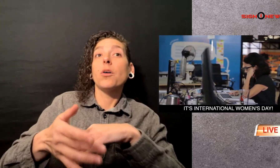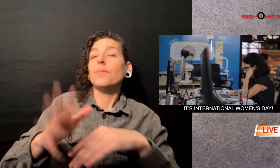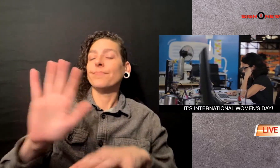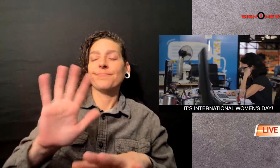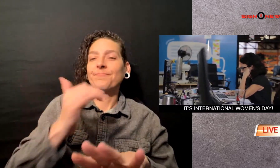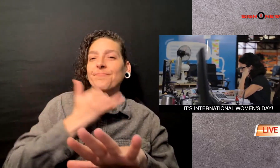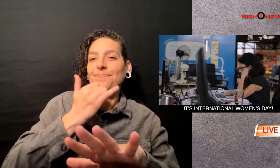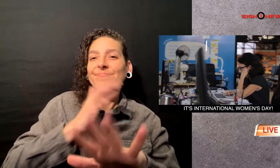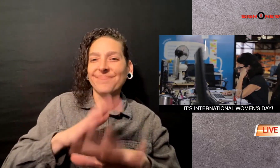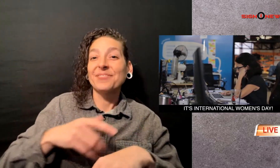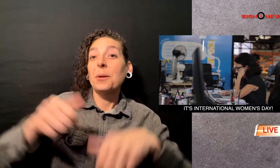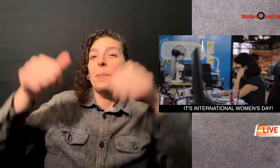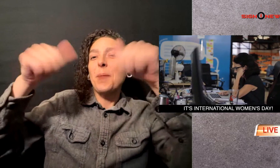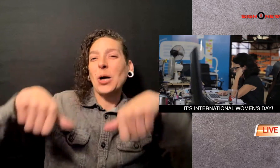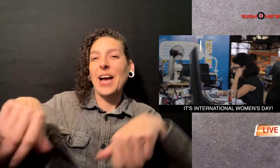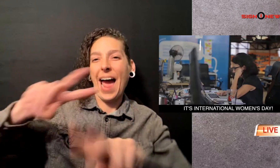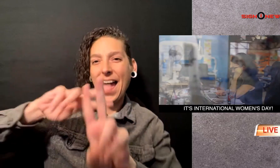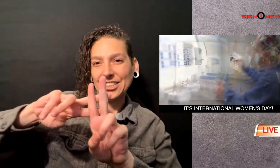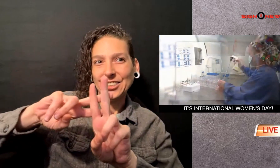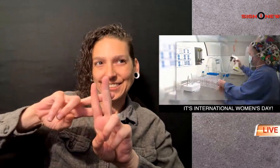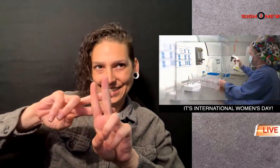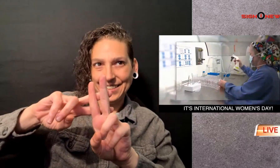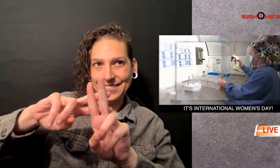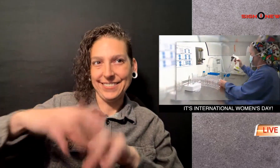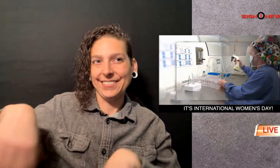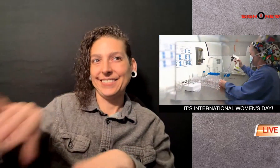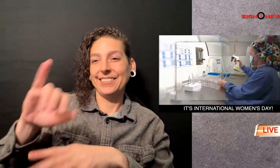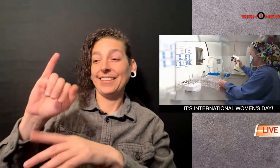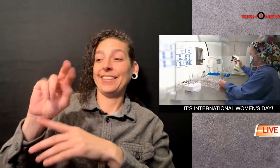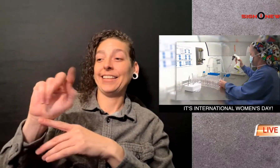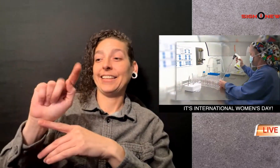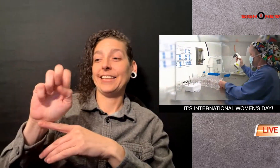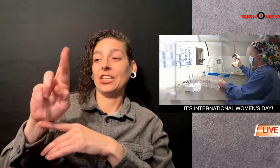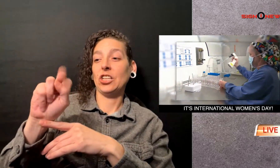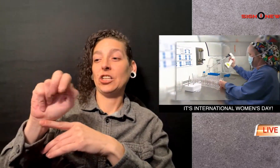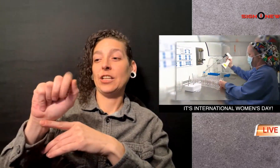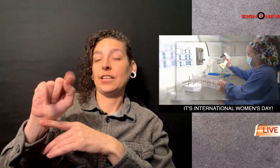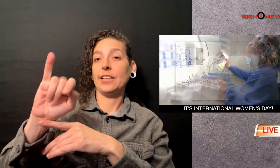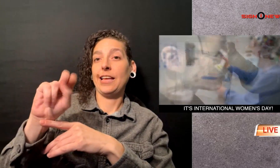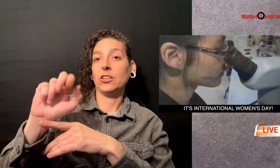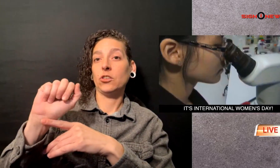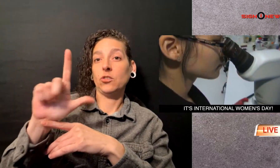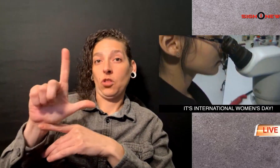and post to the hashtag international women's day